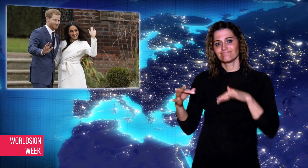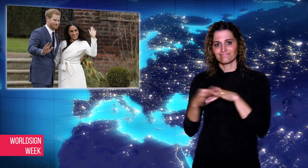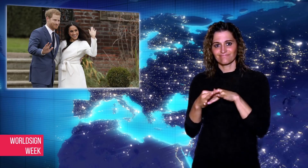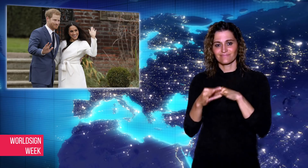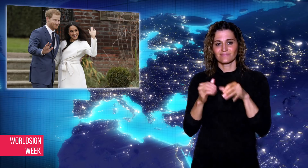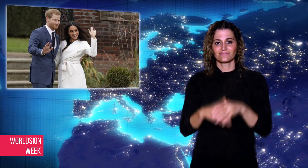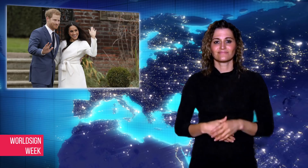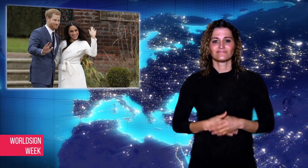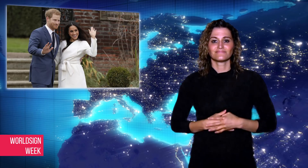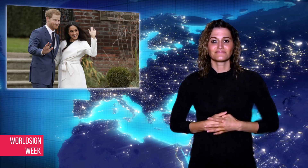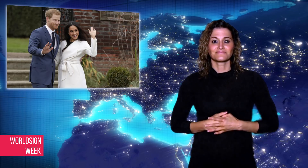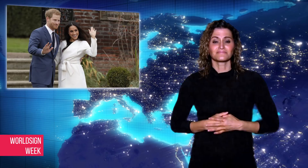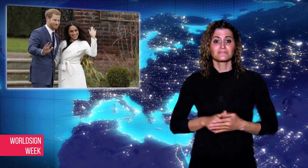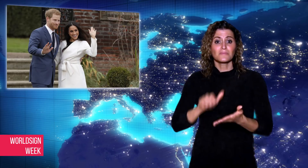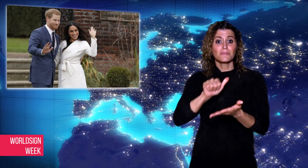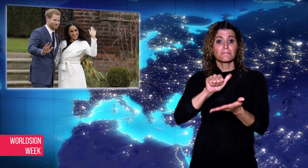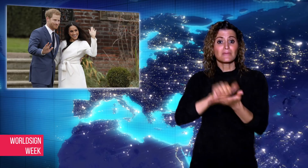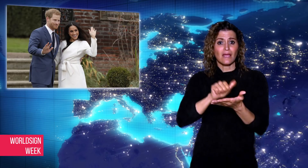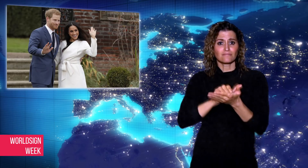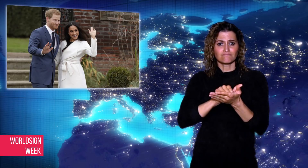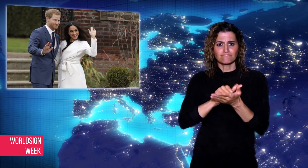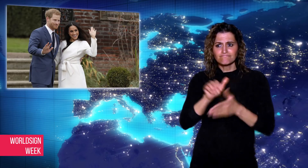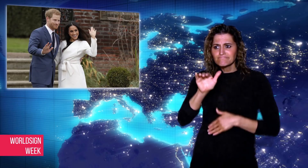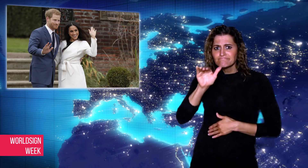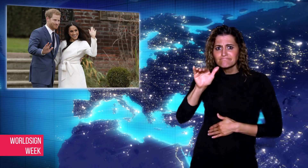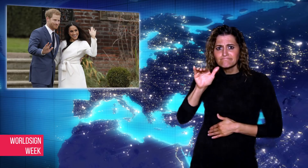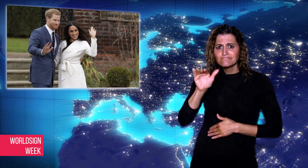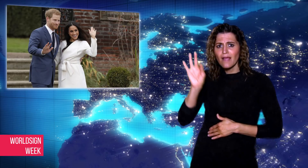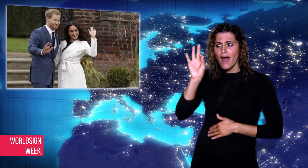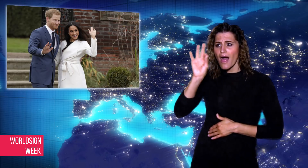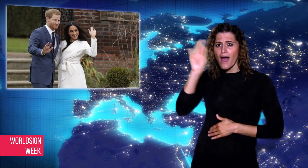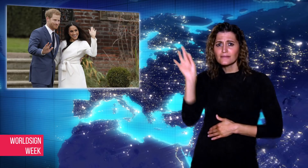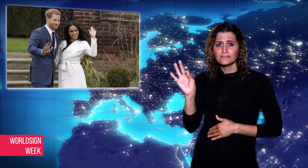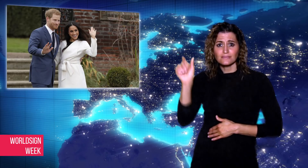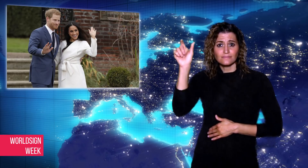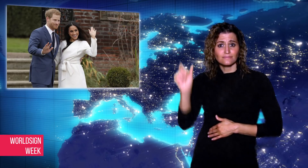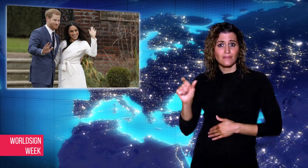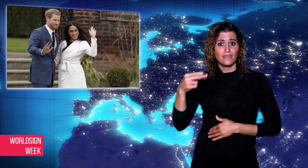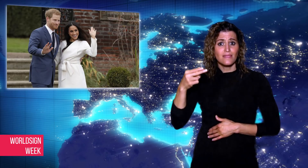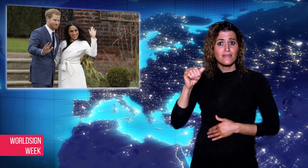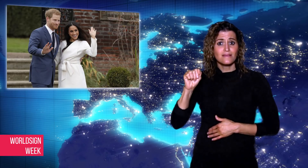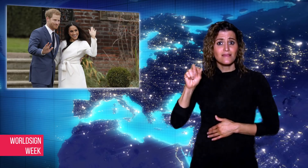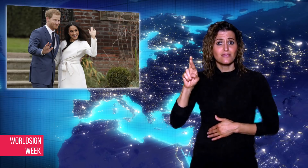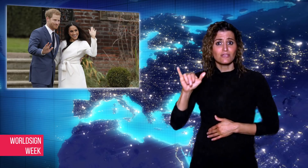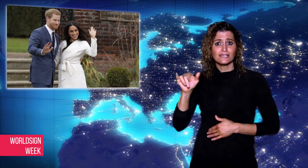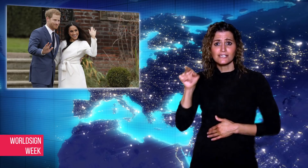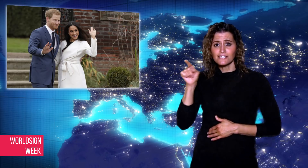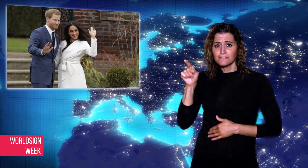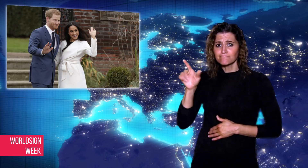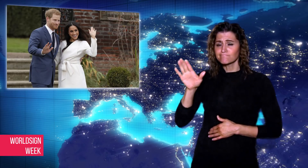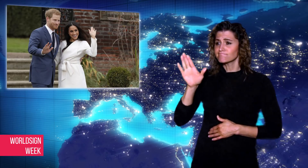course, it was!” They plan to marry